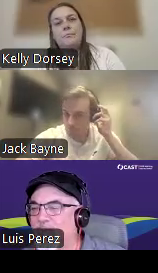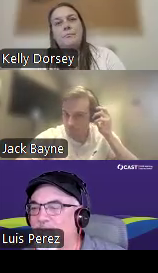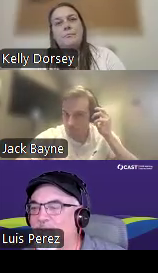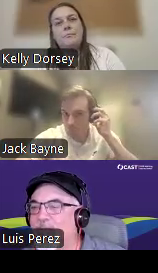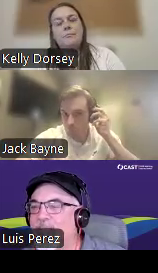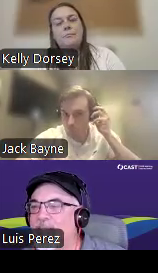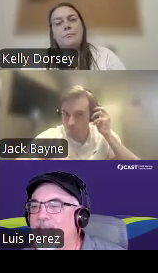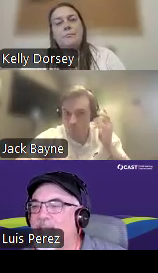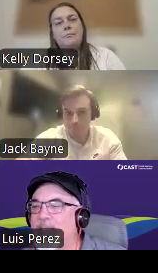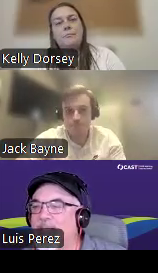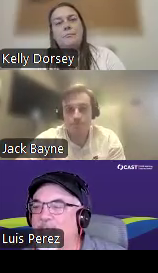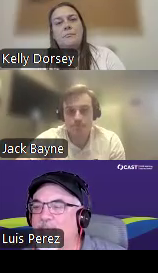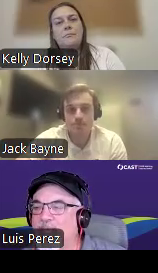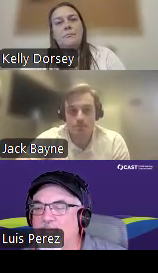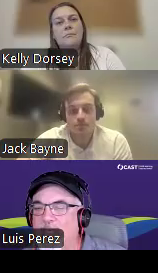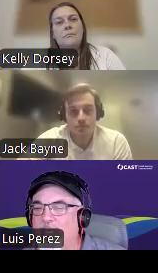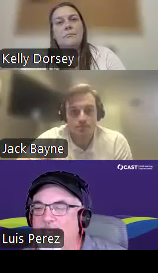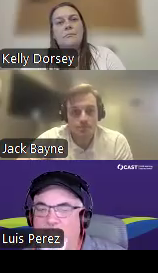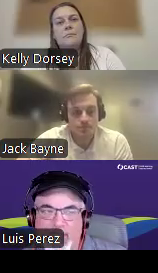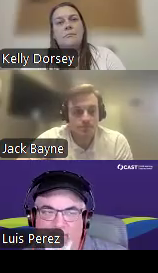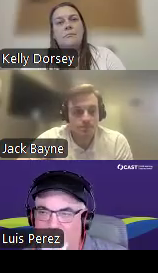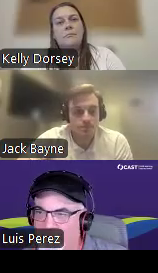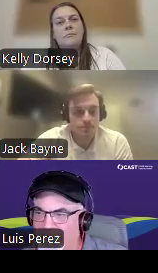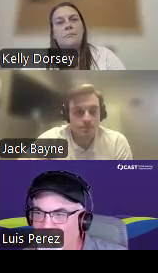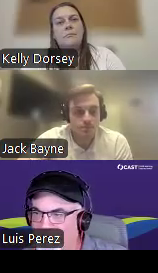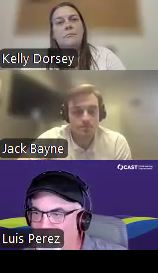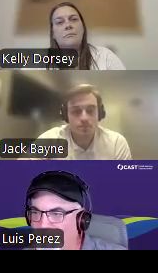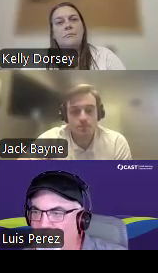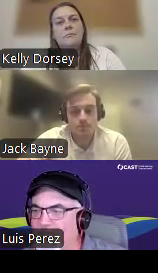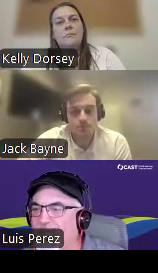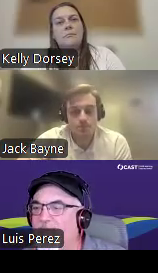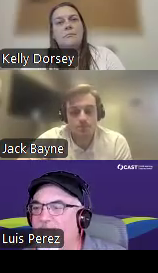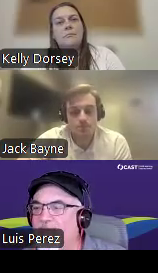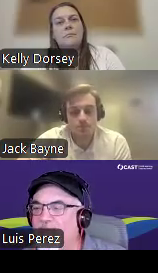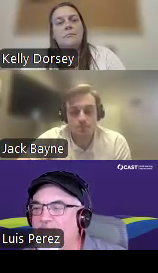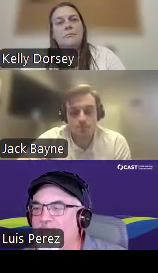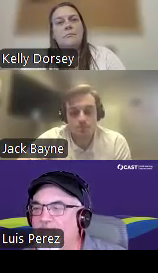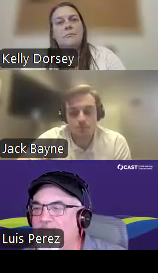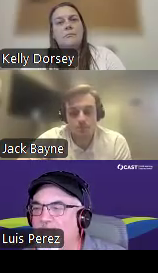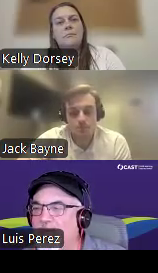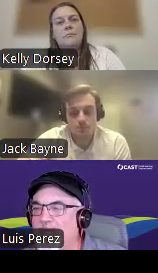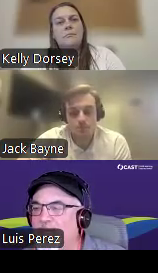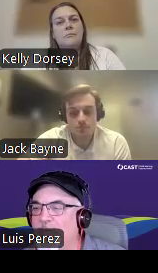in other ways. For me lately, as I answered in the Q&A, for me, it's come down to the environmental